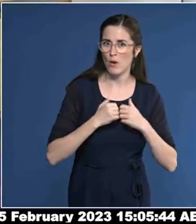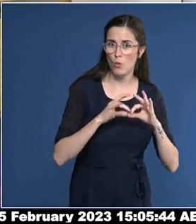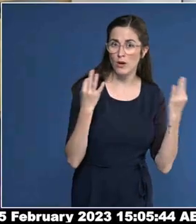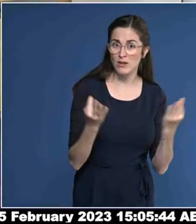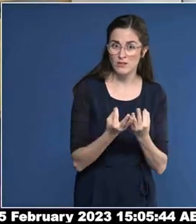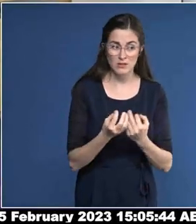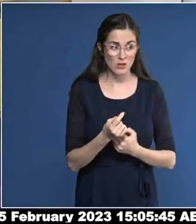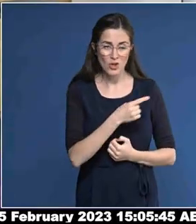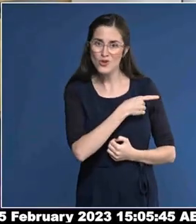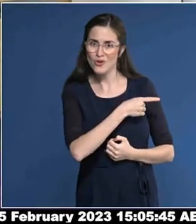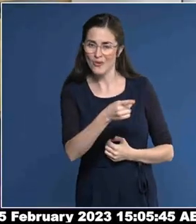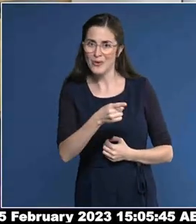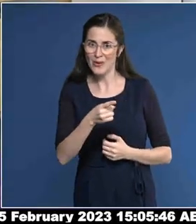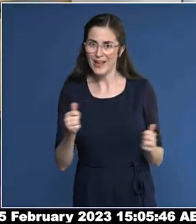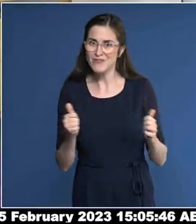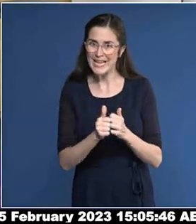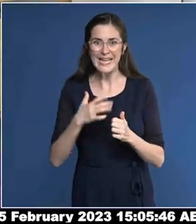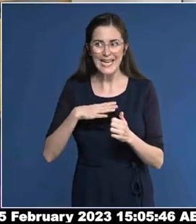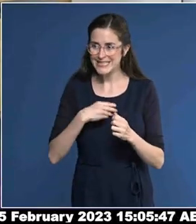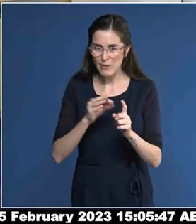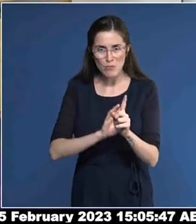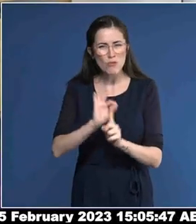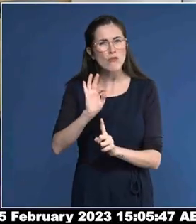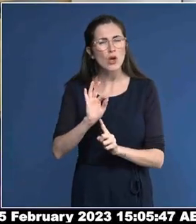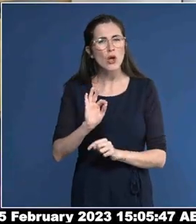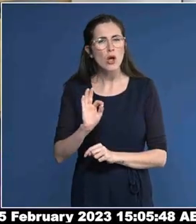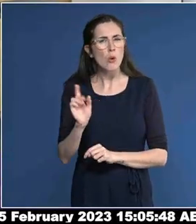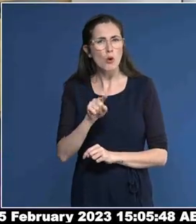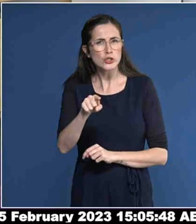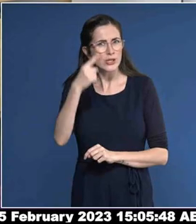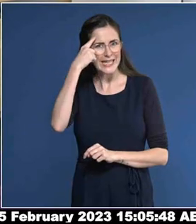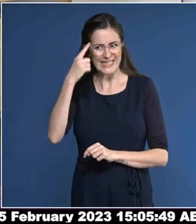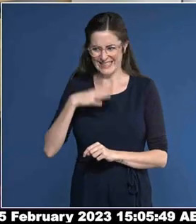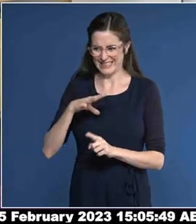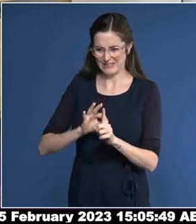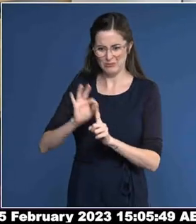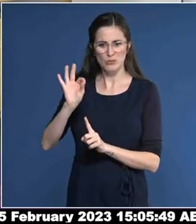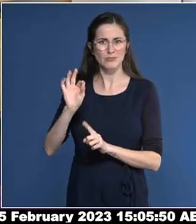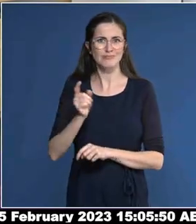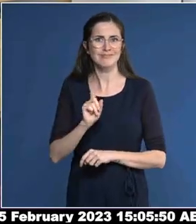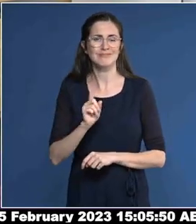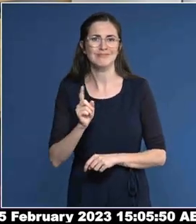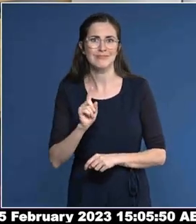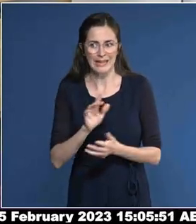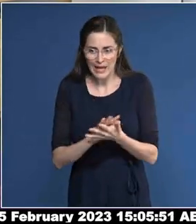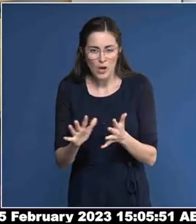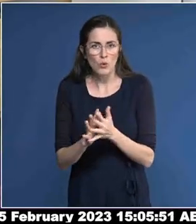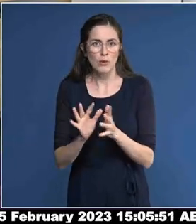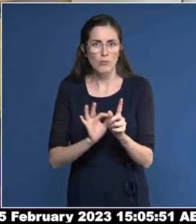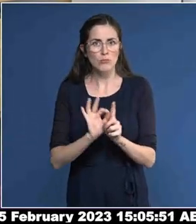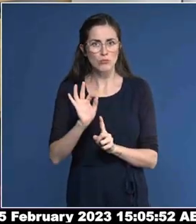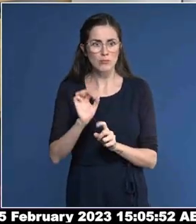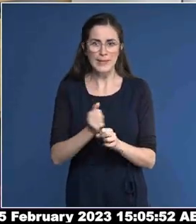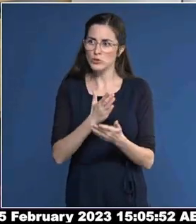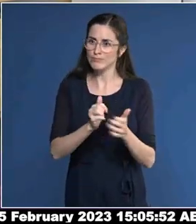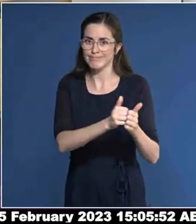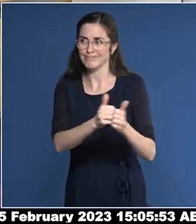But what needs - what needs to improve, if anything, to make the system of safeguarding